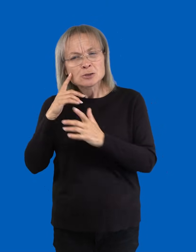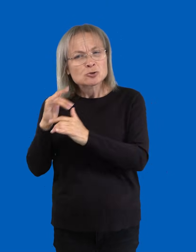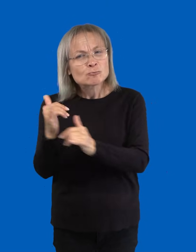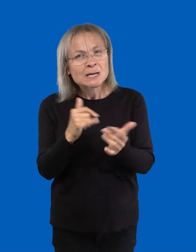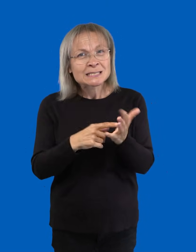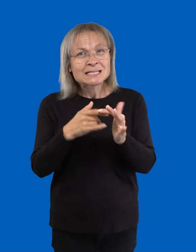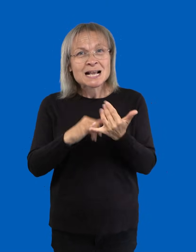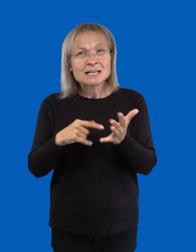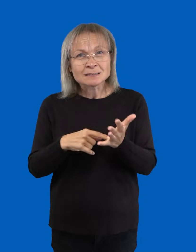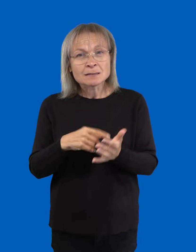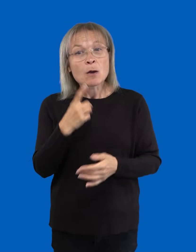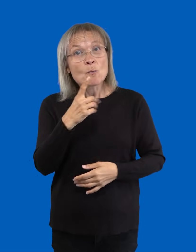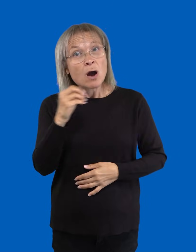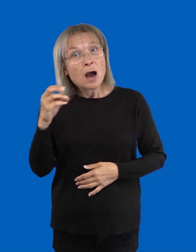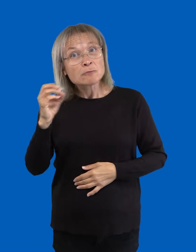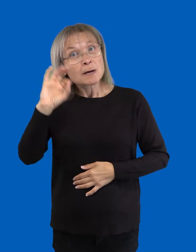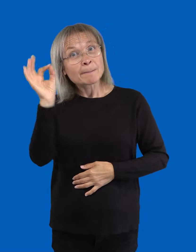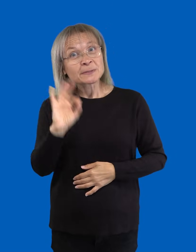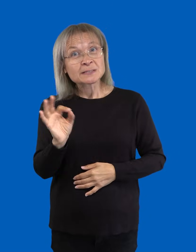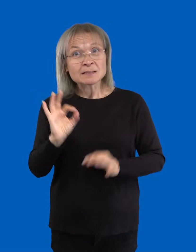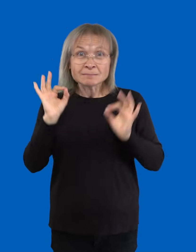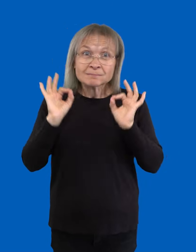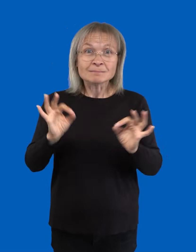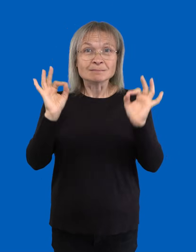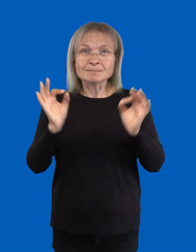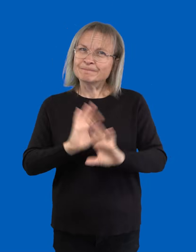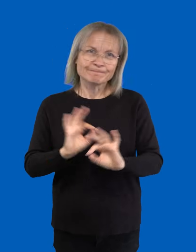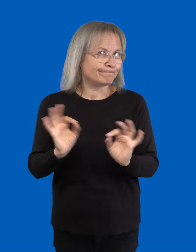No screening test is 100% reliable.